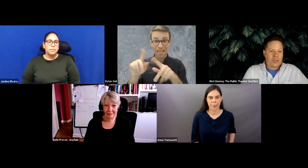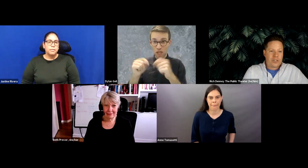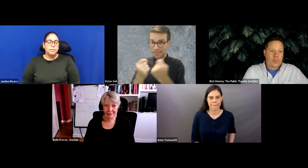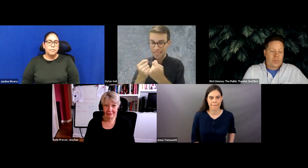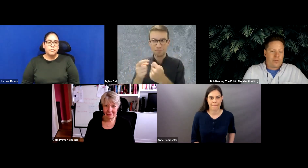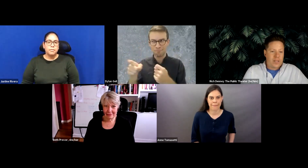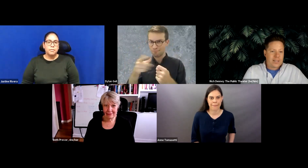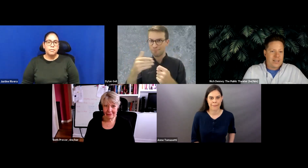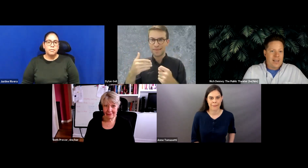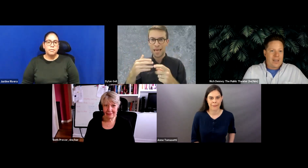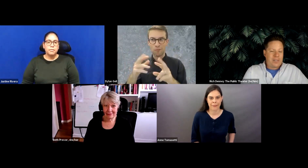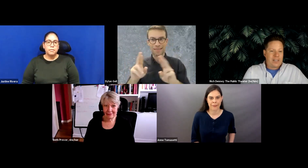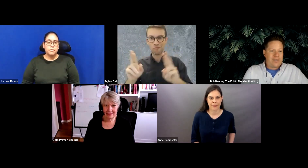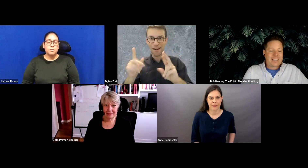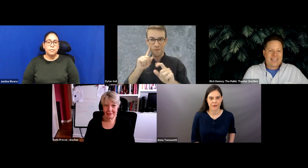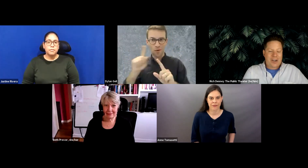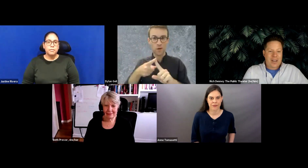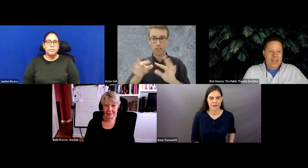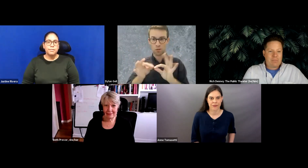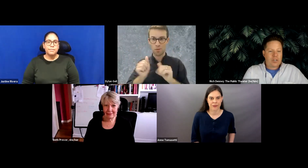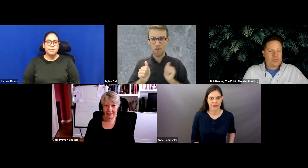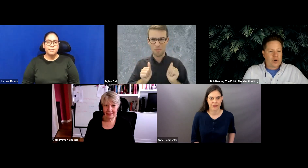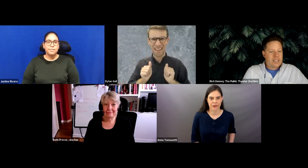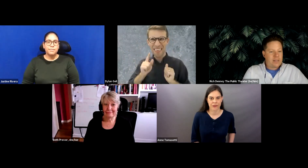first interpreted performance, I believe that Saturday, March 14,